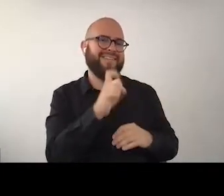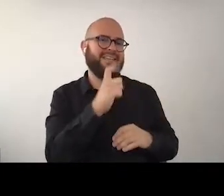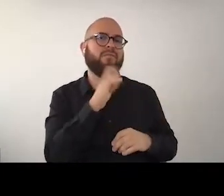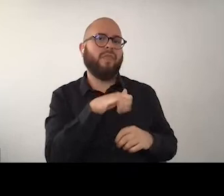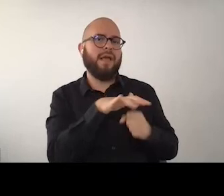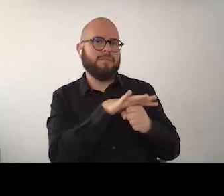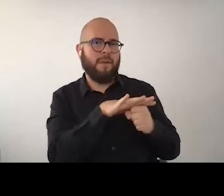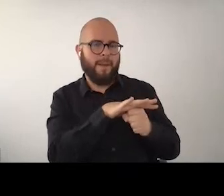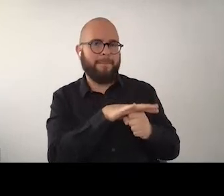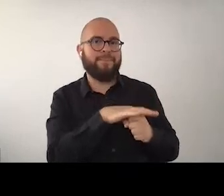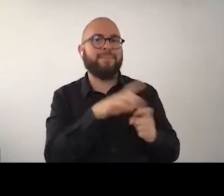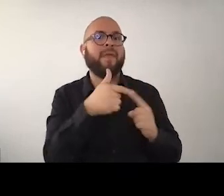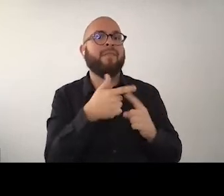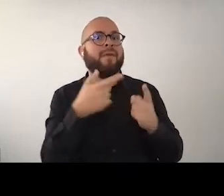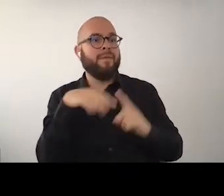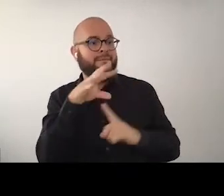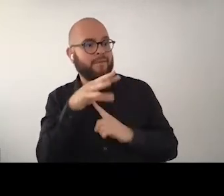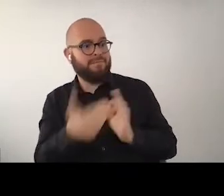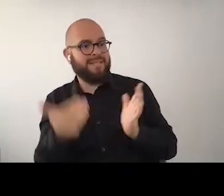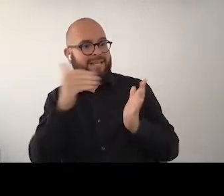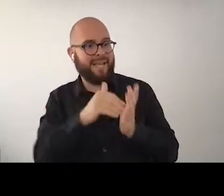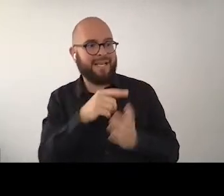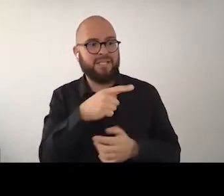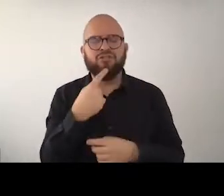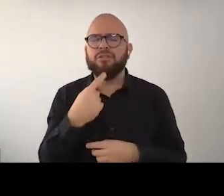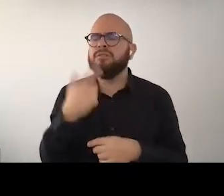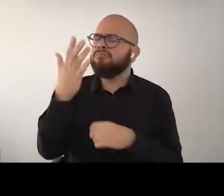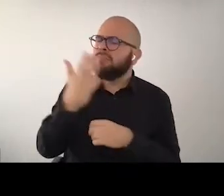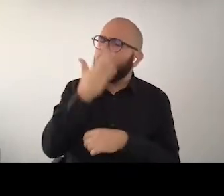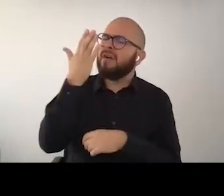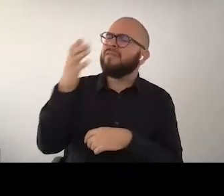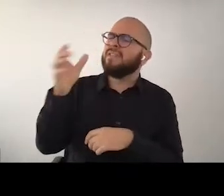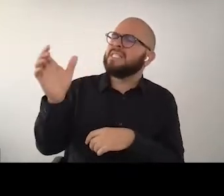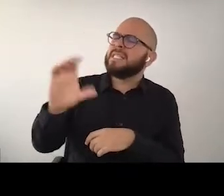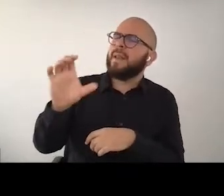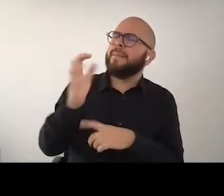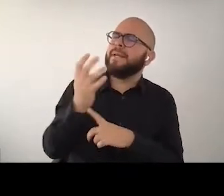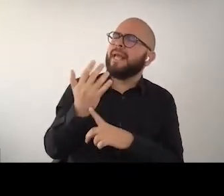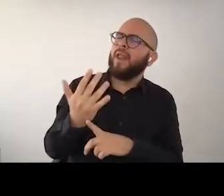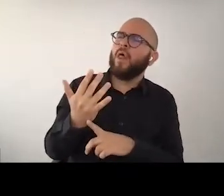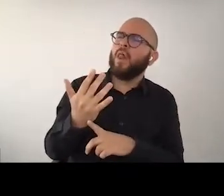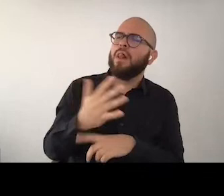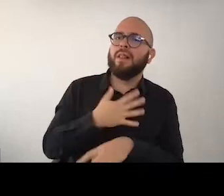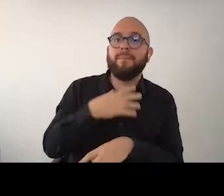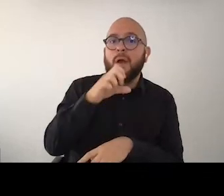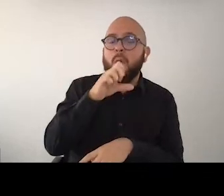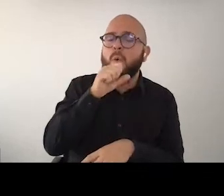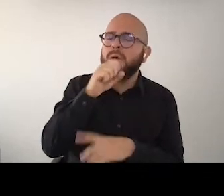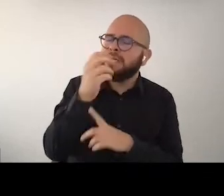She then re-shoots it saying, "I love my cinnamon scented candle, my orange blossom candle,"